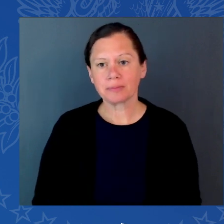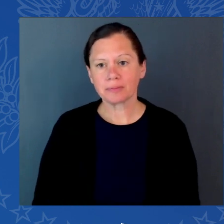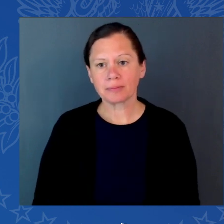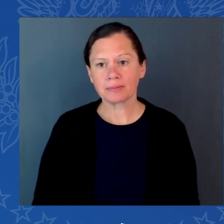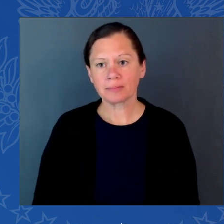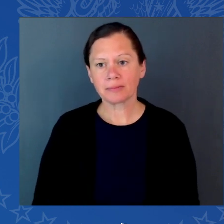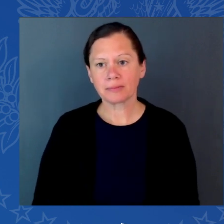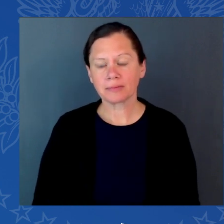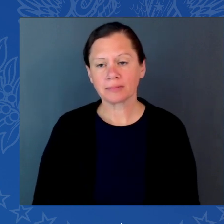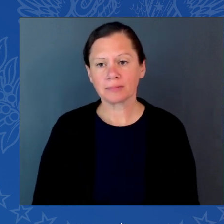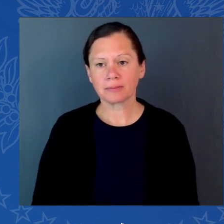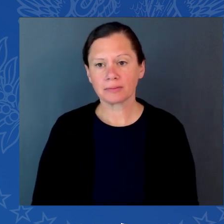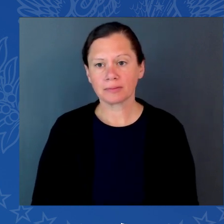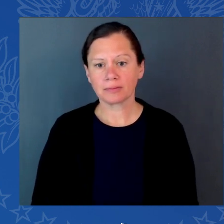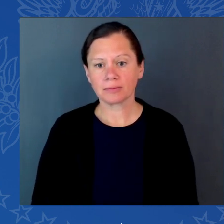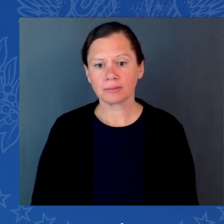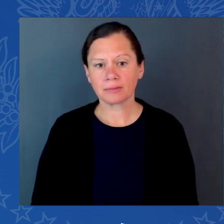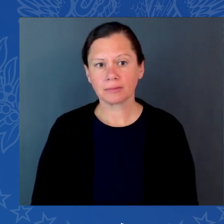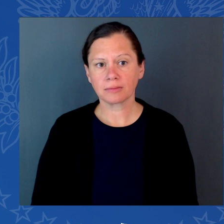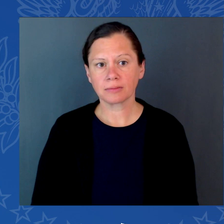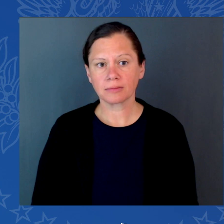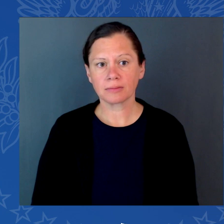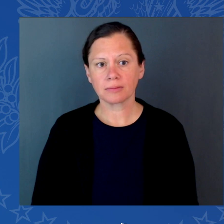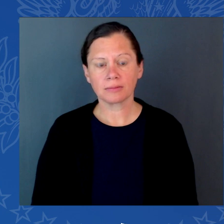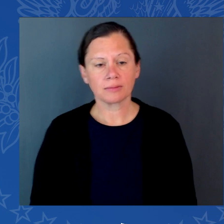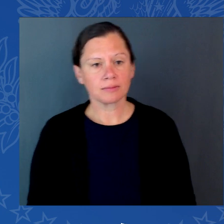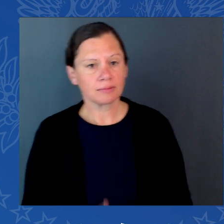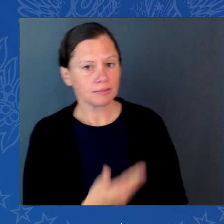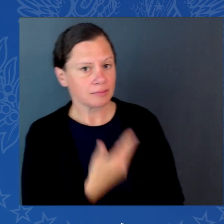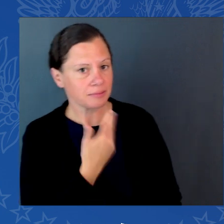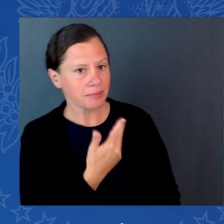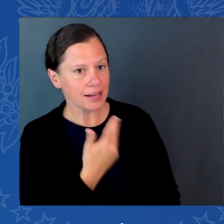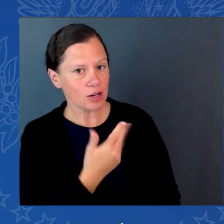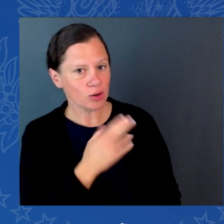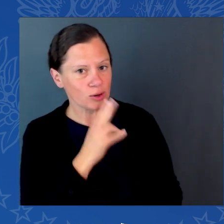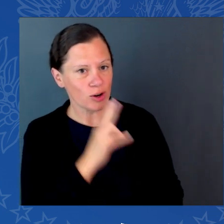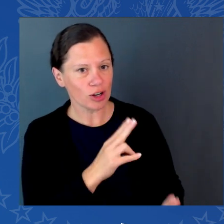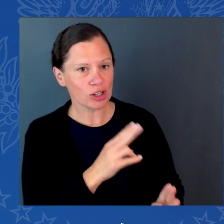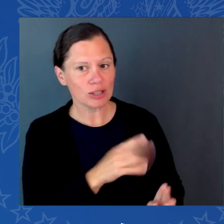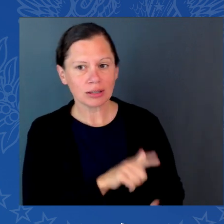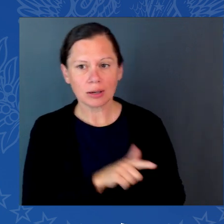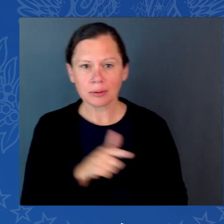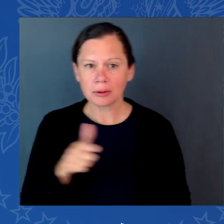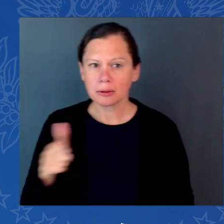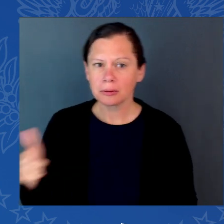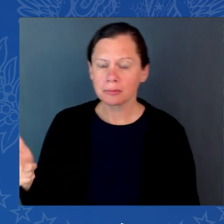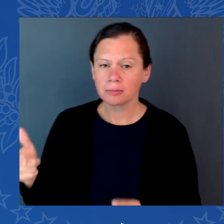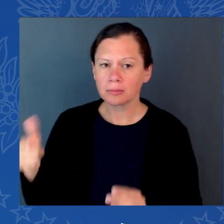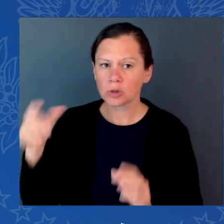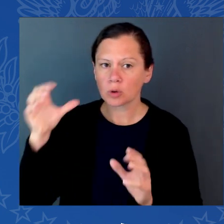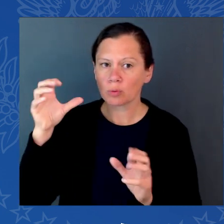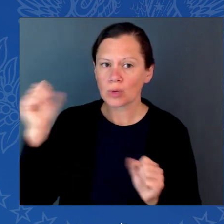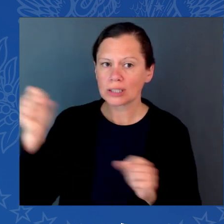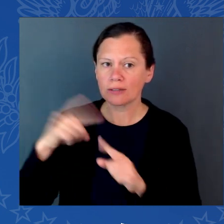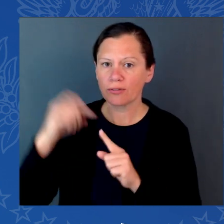Moderator: Thank you, Your Highness. May I now invite the President of the European Commission for her remarks, please?